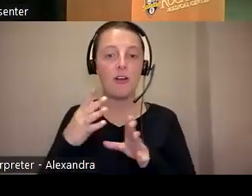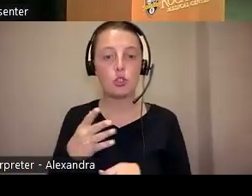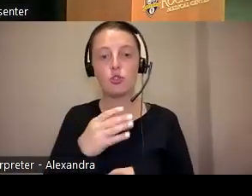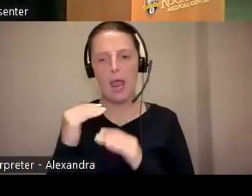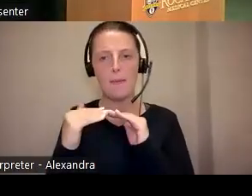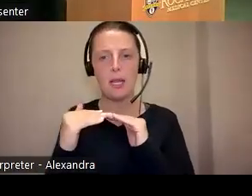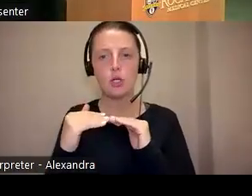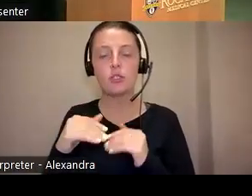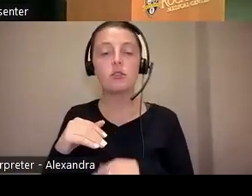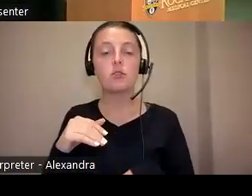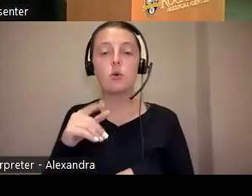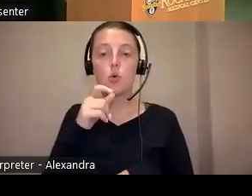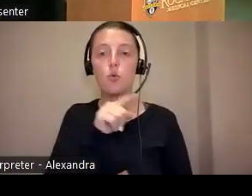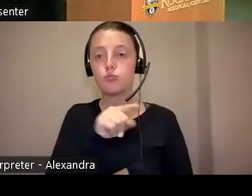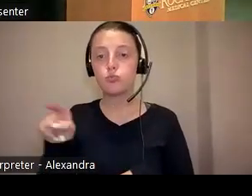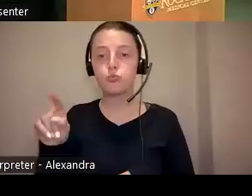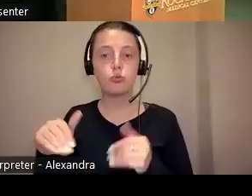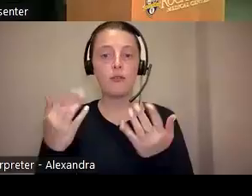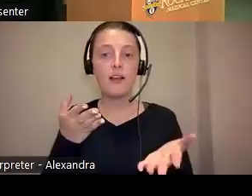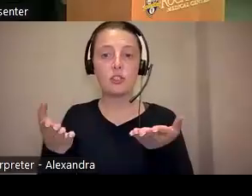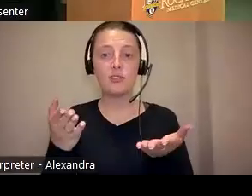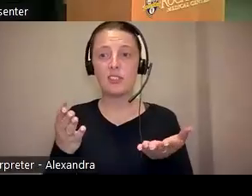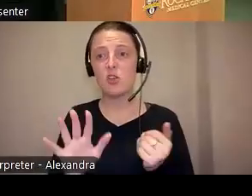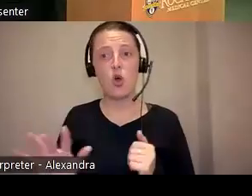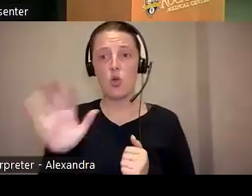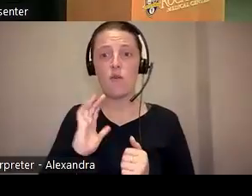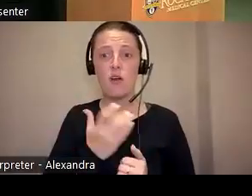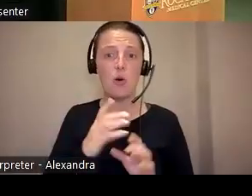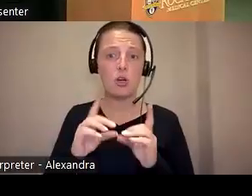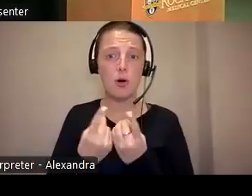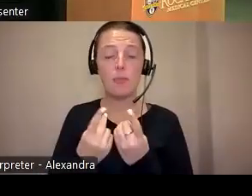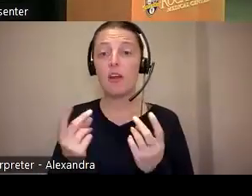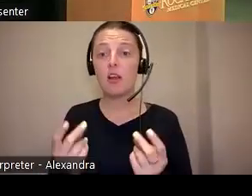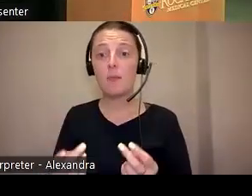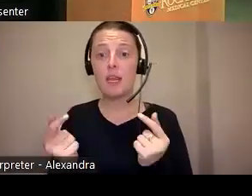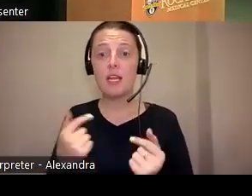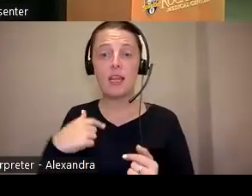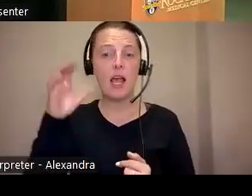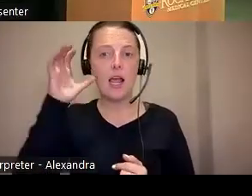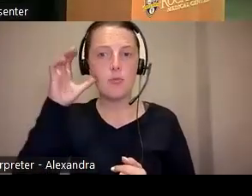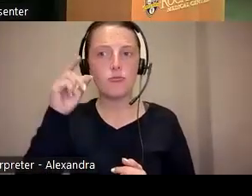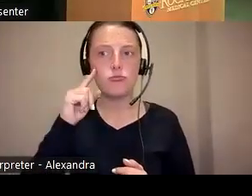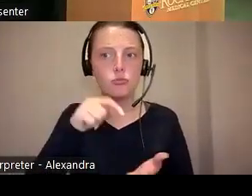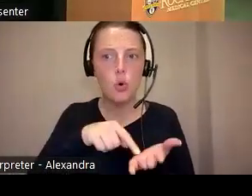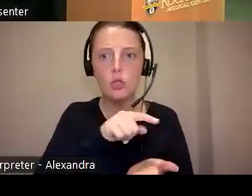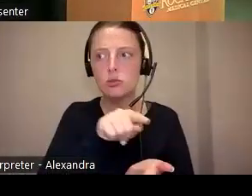across our department. Um and immediately heard an appetite um from everyone I spoke to around doing